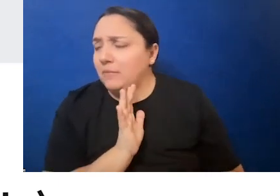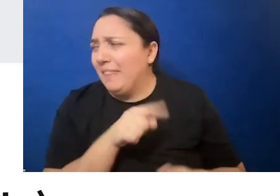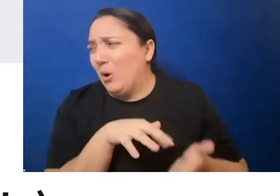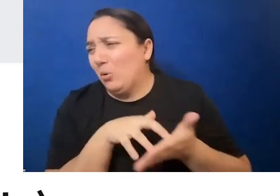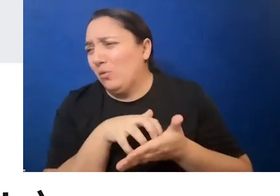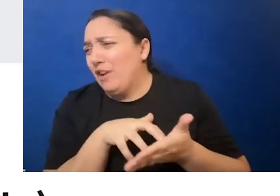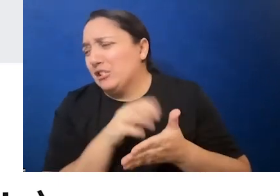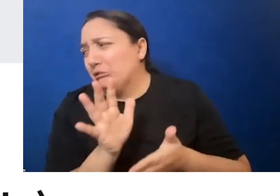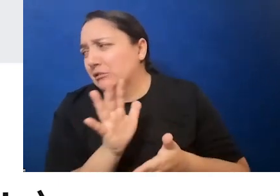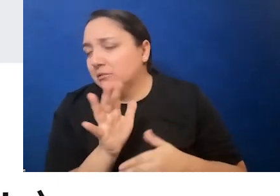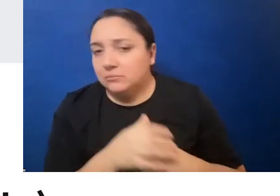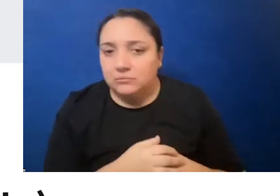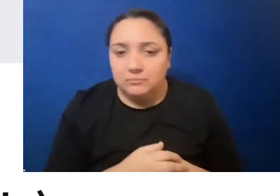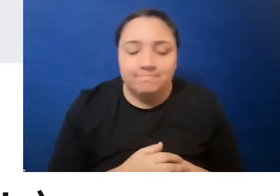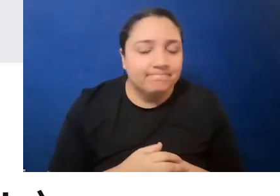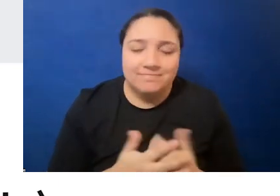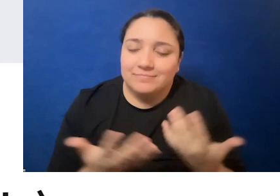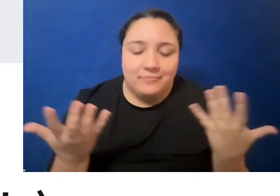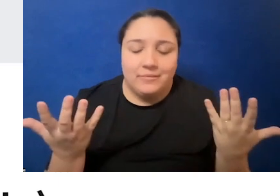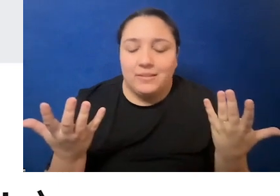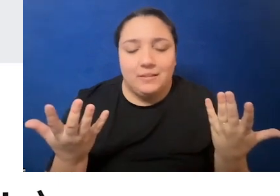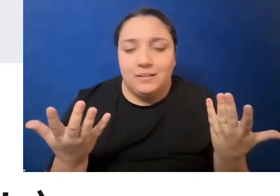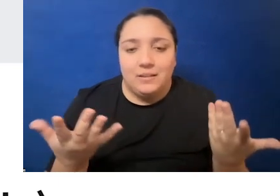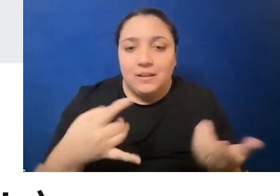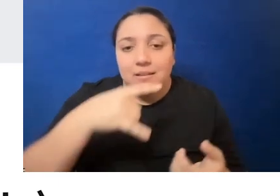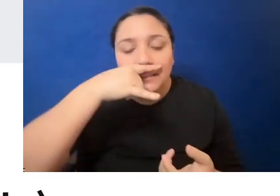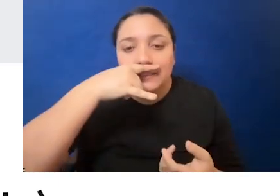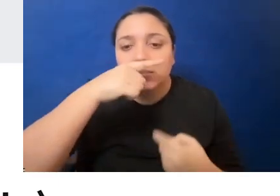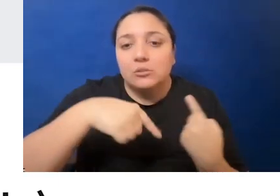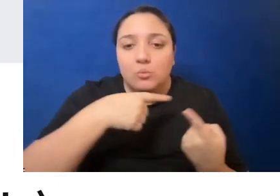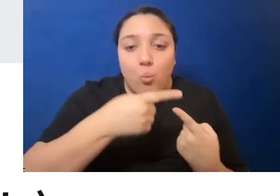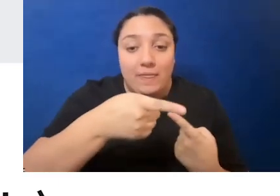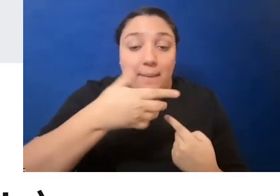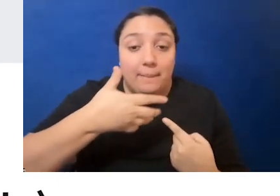SAY OH I WON'T TELL THEM THAT. I WILL PROTECT THEM.